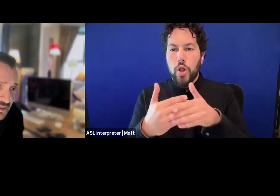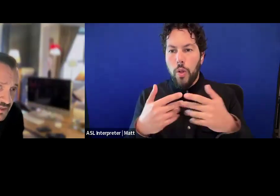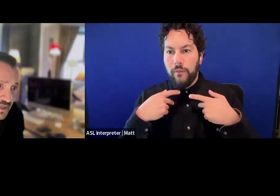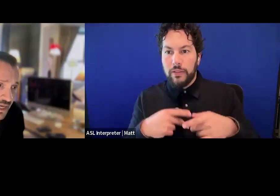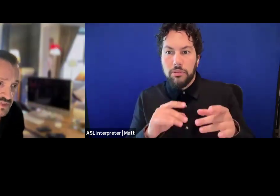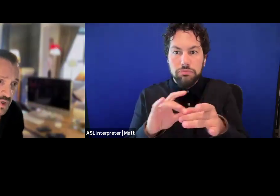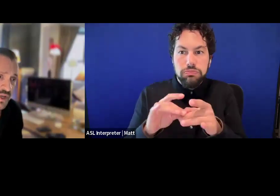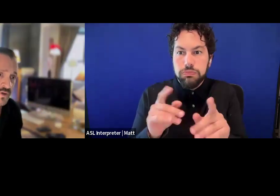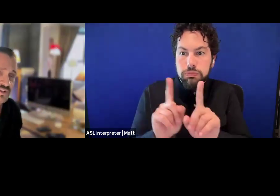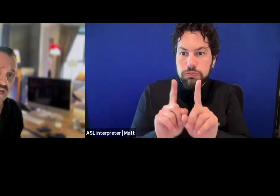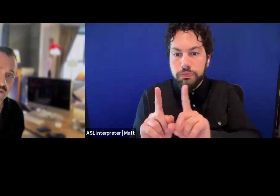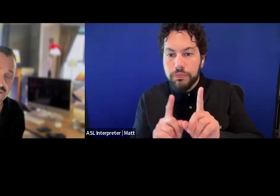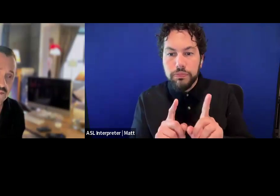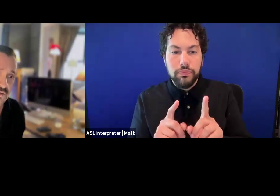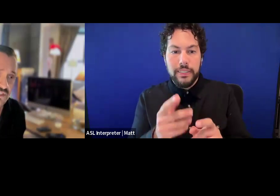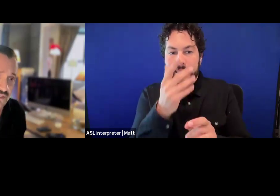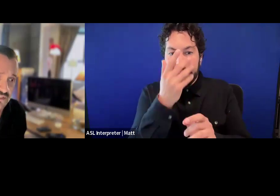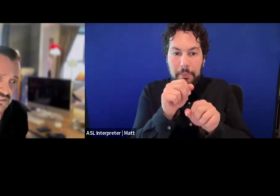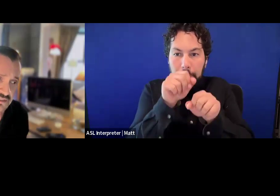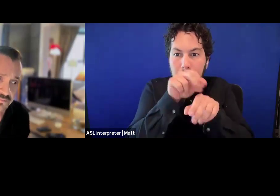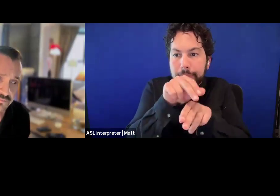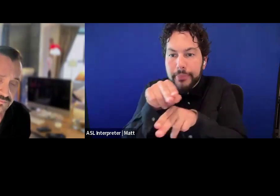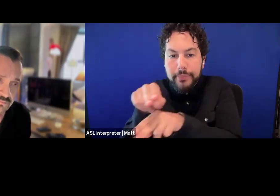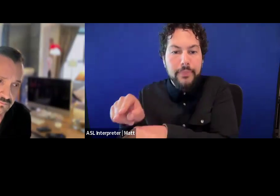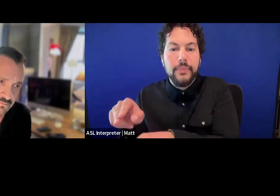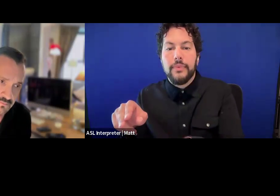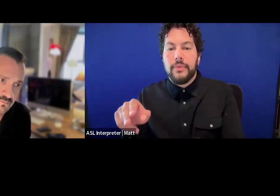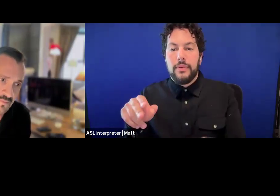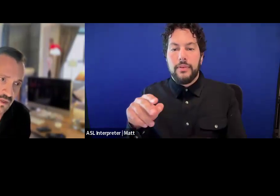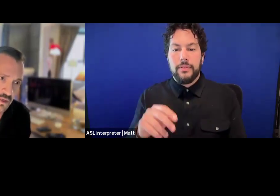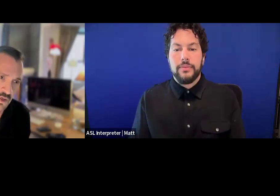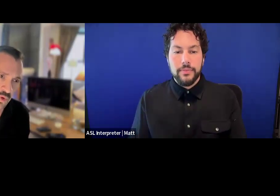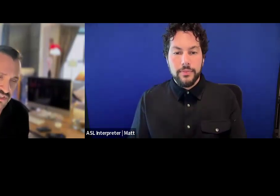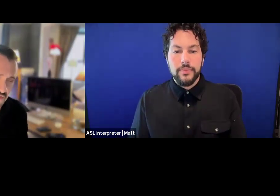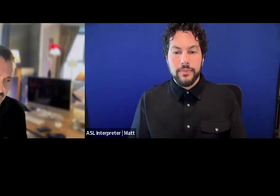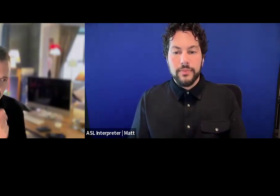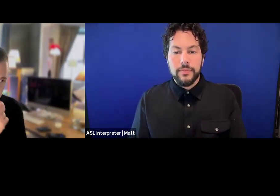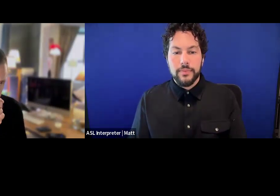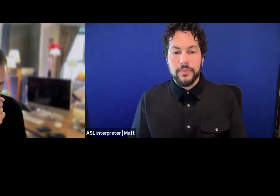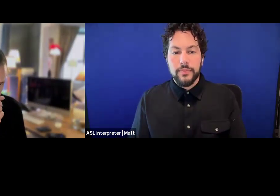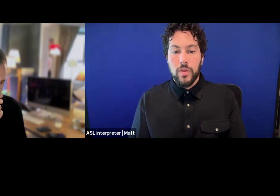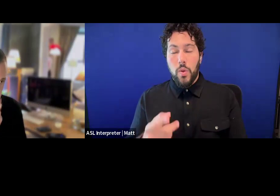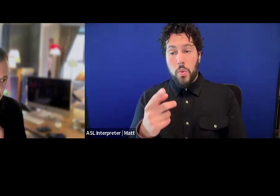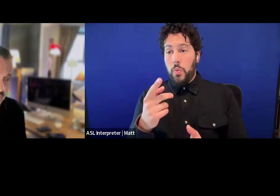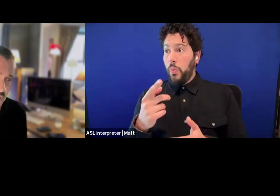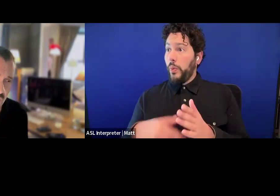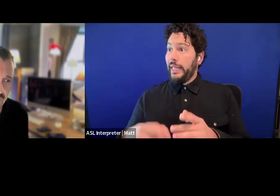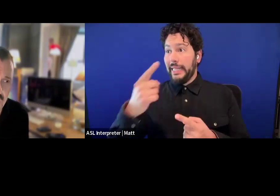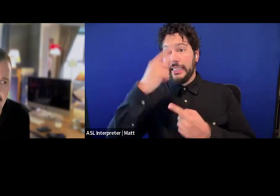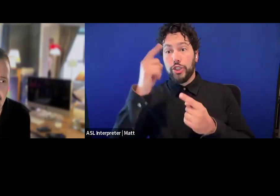As we would understand it, scarcely existed. What is striking in this archive